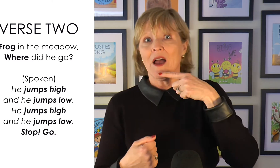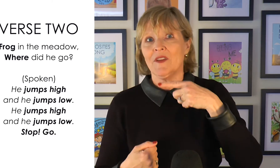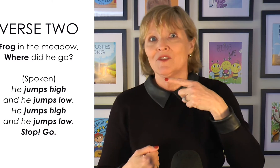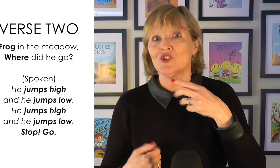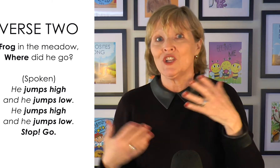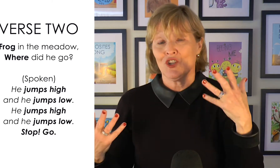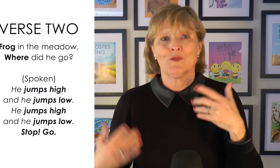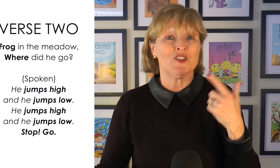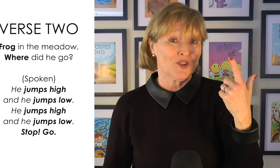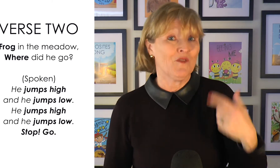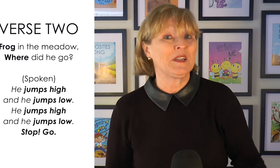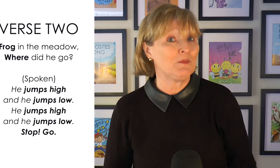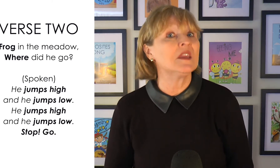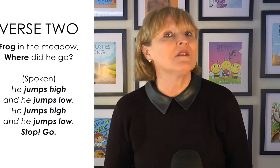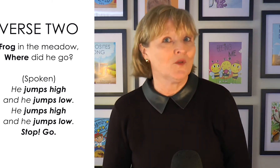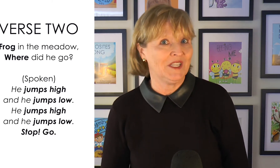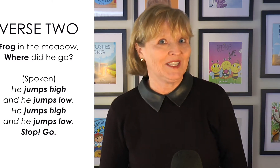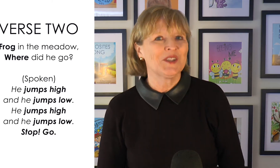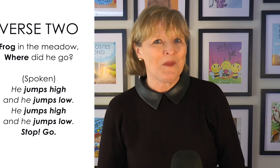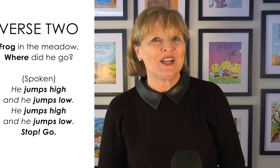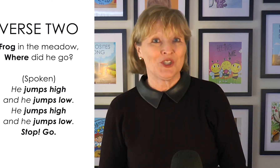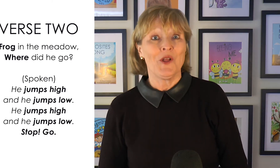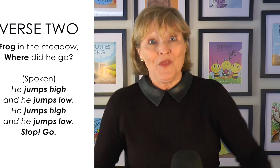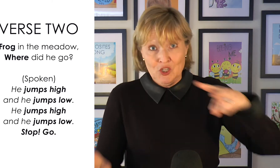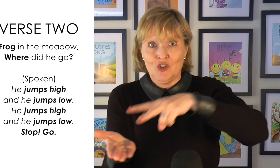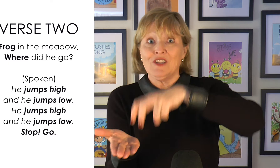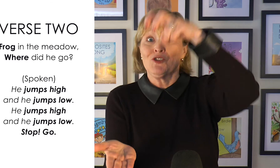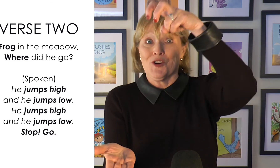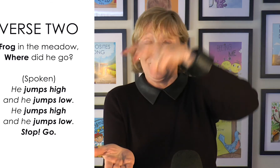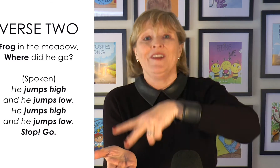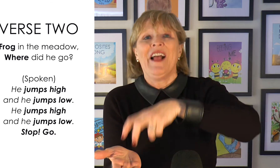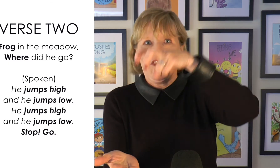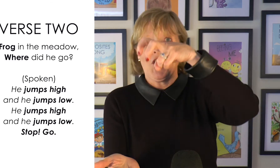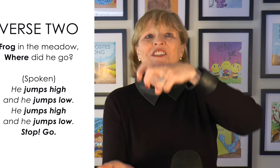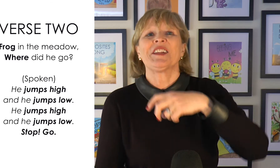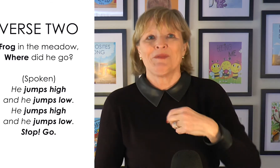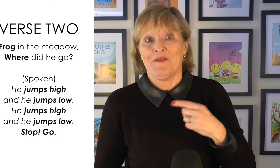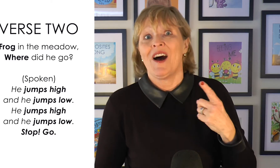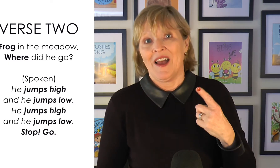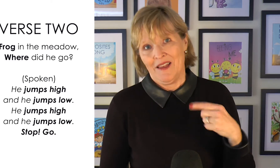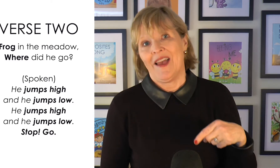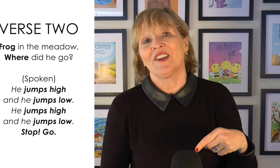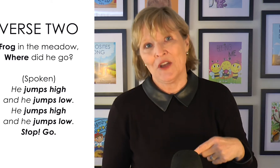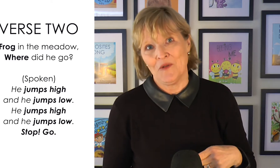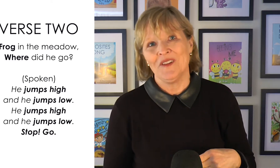And I've even changed the register of my speaking voice to match the gesture and the concept of HIGH and LOW.